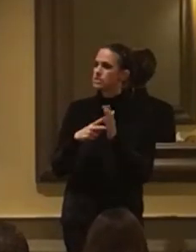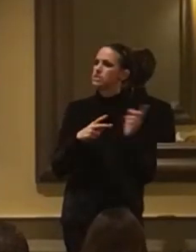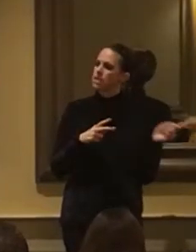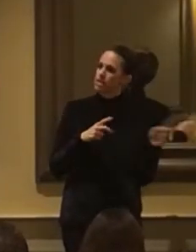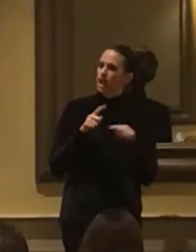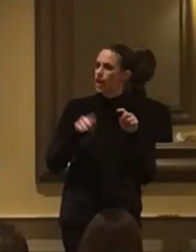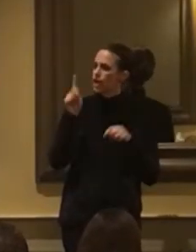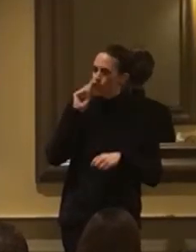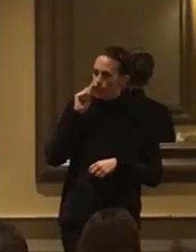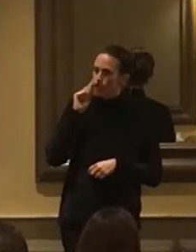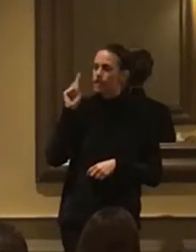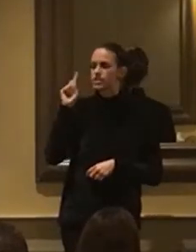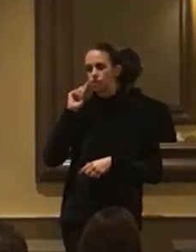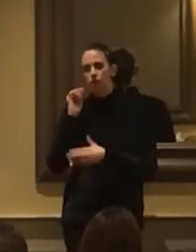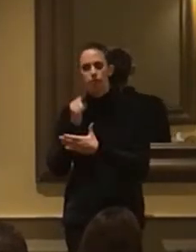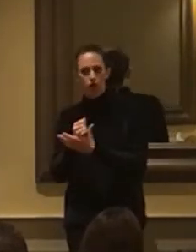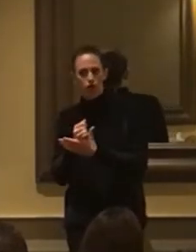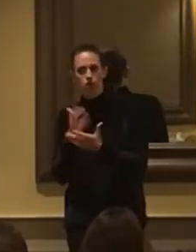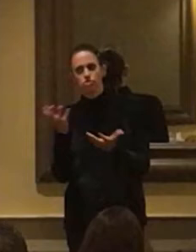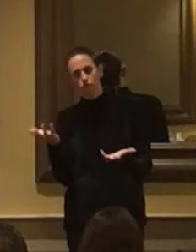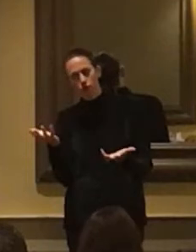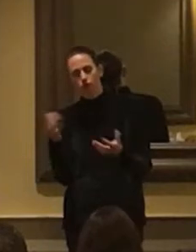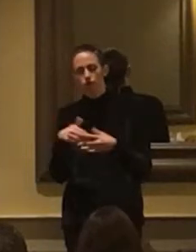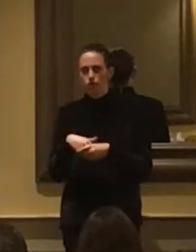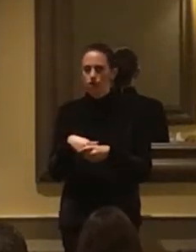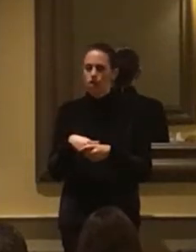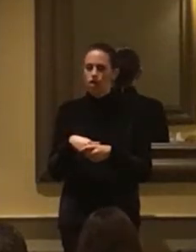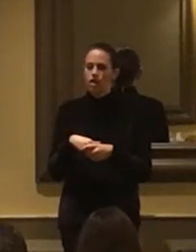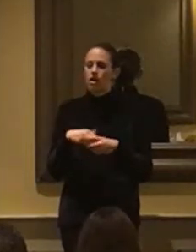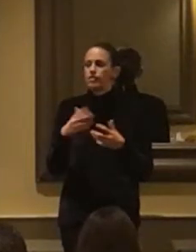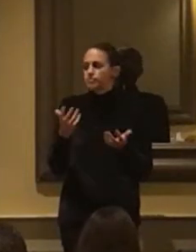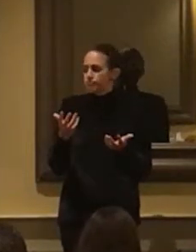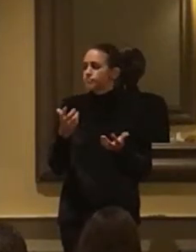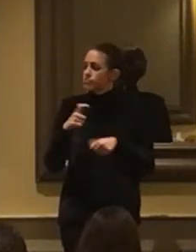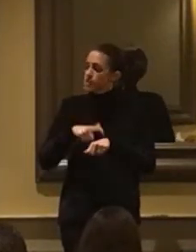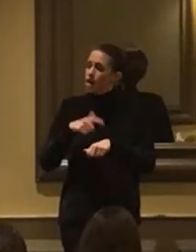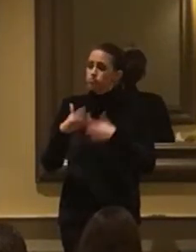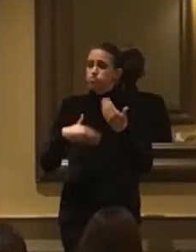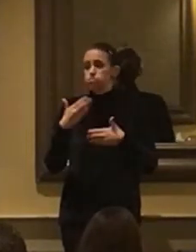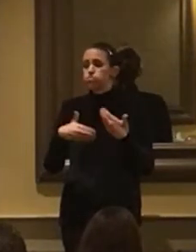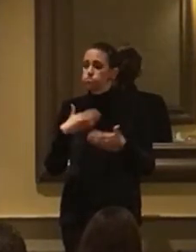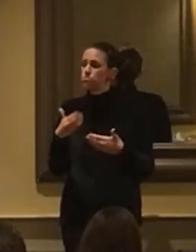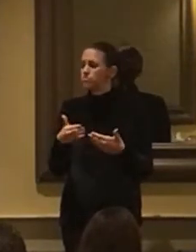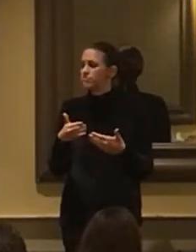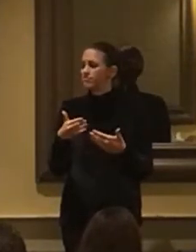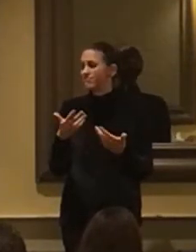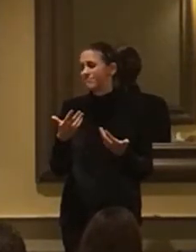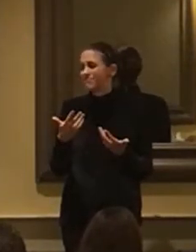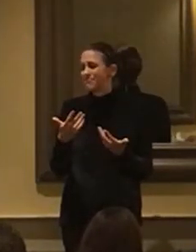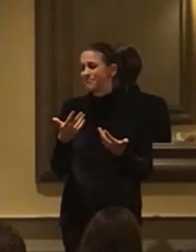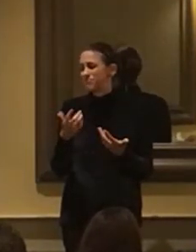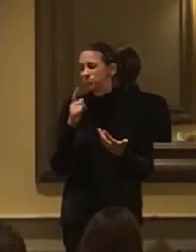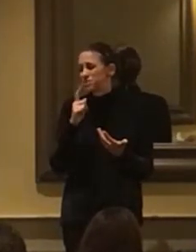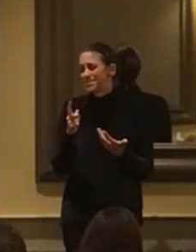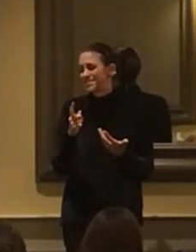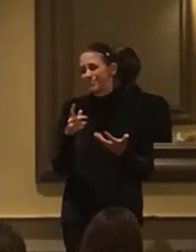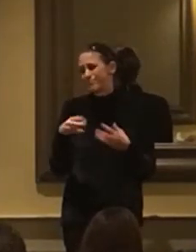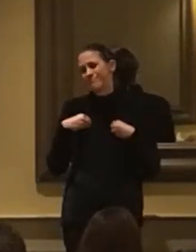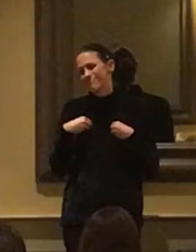So, this is to help them. Over time you will learn to accept that